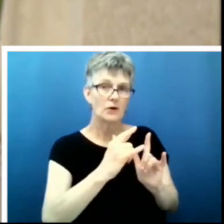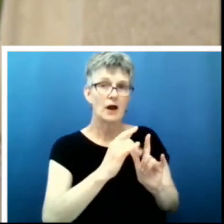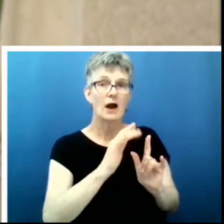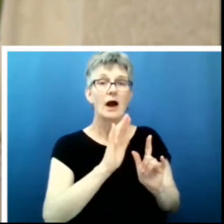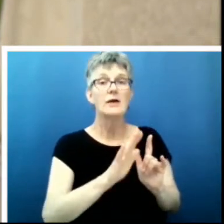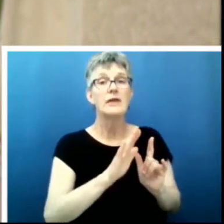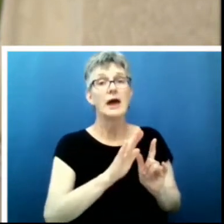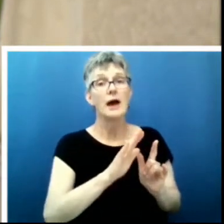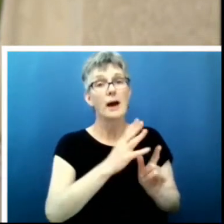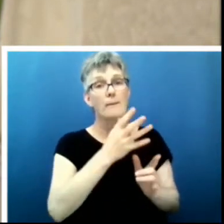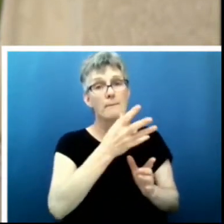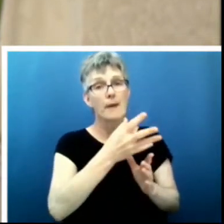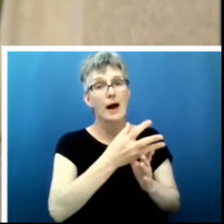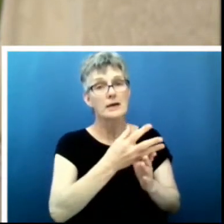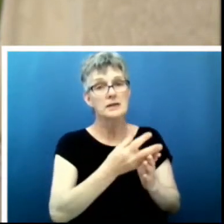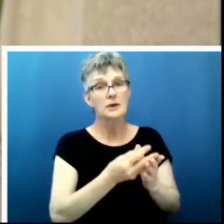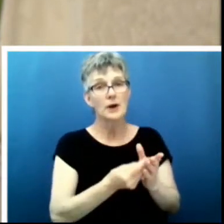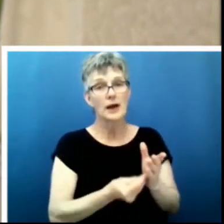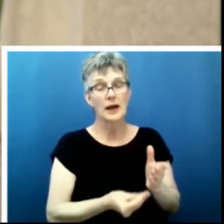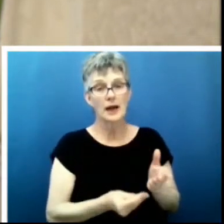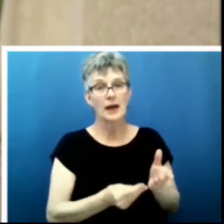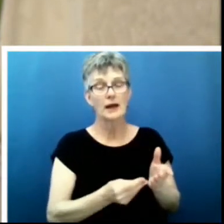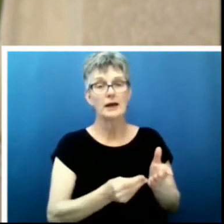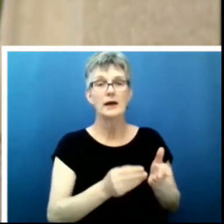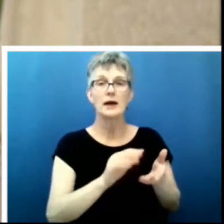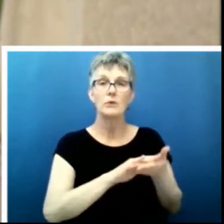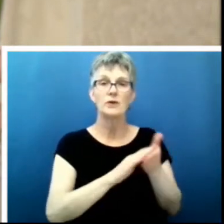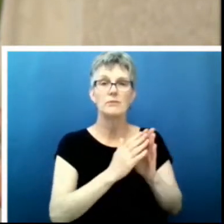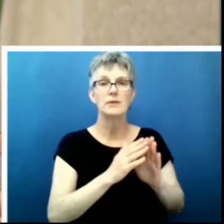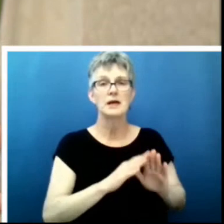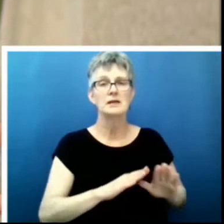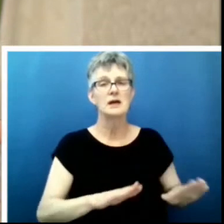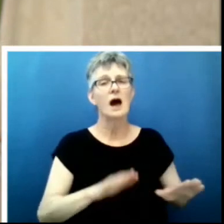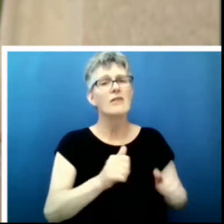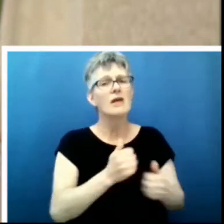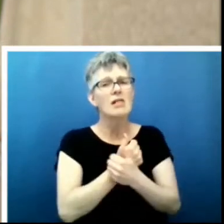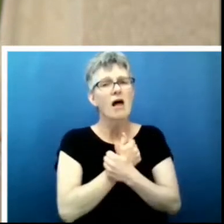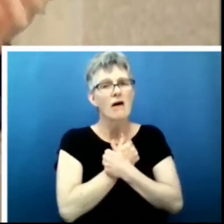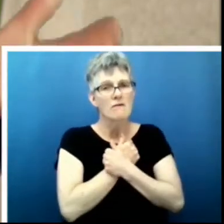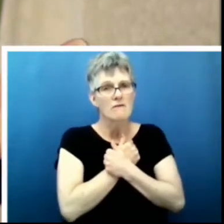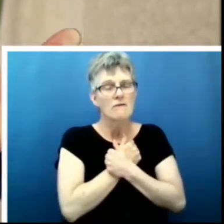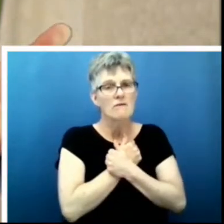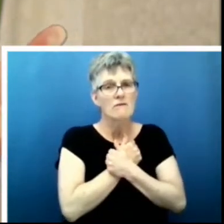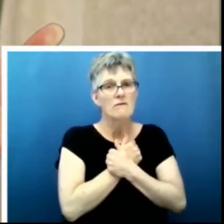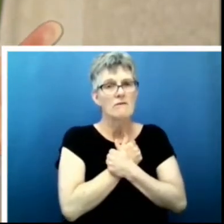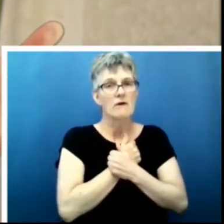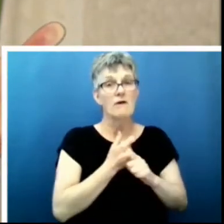And you can feel that love permeating to the whole staff and rippling out to the whole hospital.